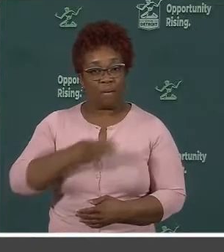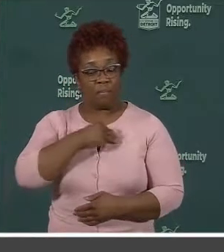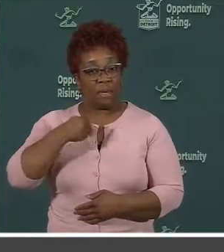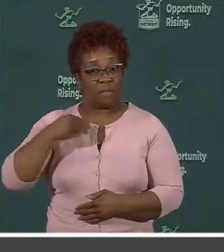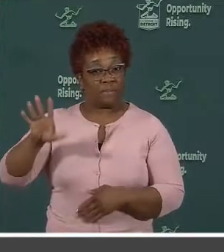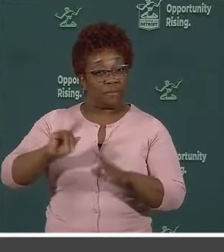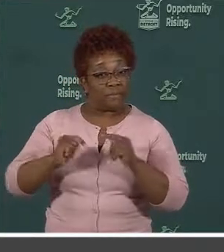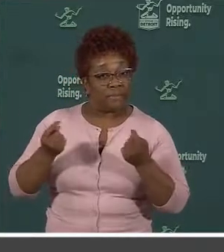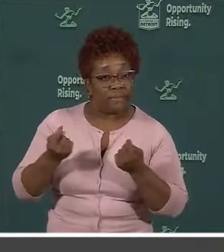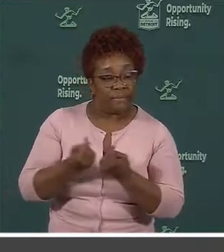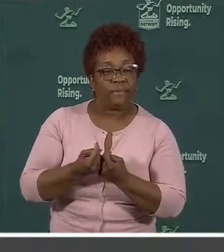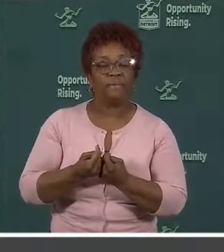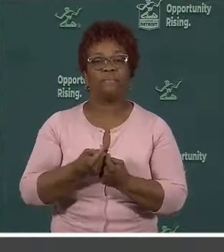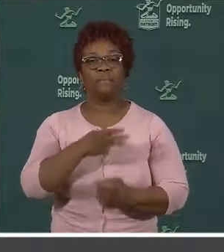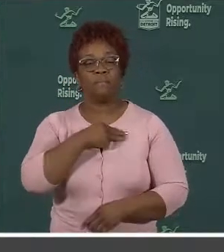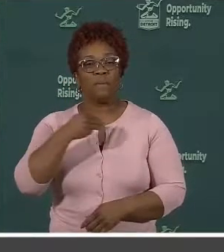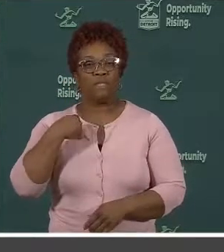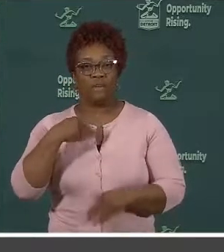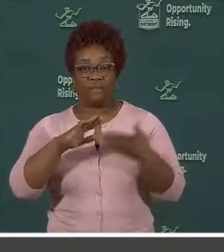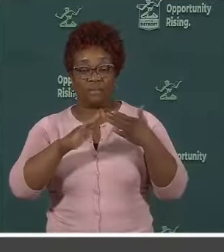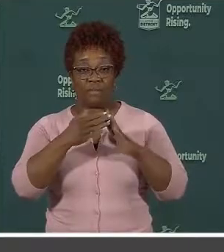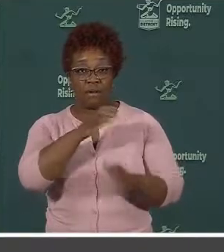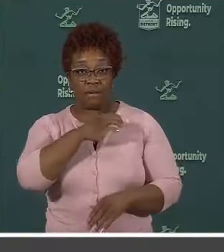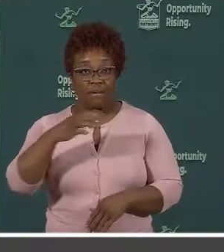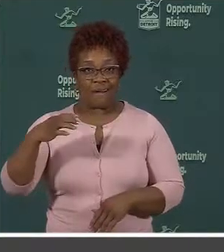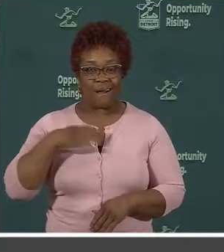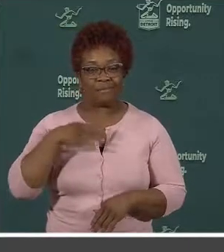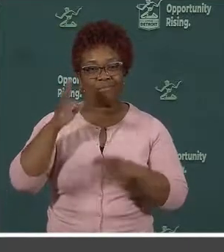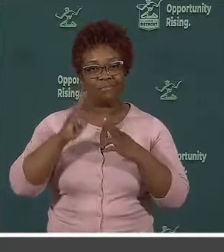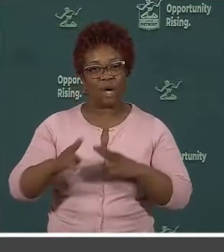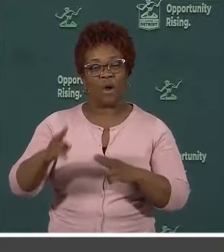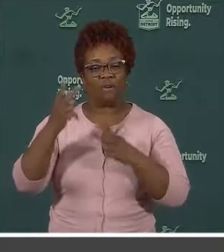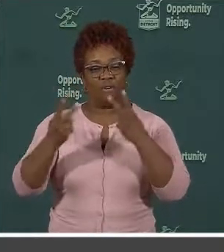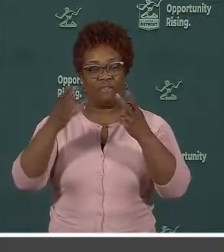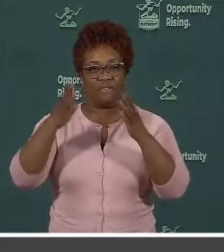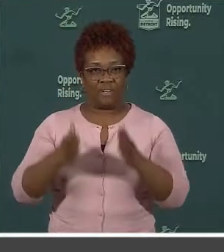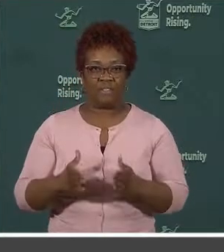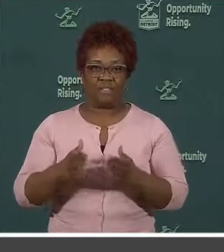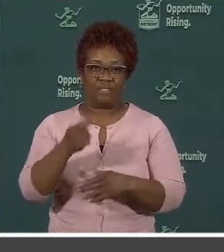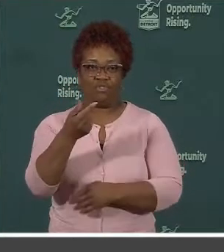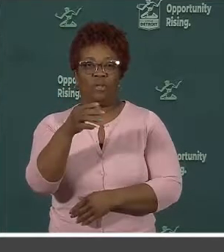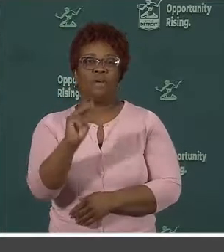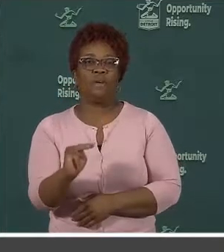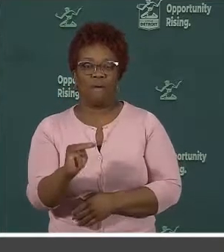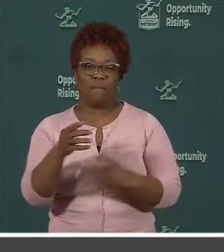OF THE CITY COUNCIL AN HONORED GUEST TO GM'S FACTORY ZERO FOR THIS TWENTY TWENTY TWO STATE OF